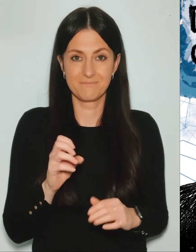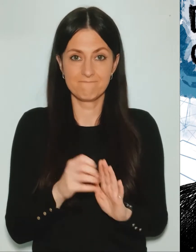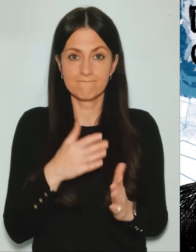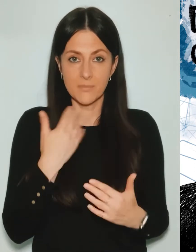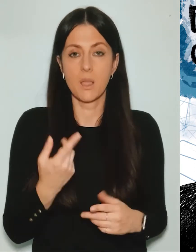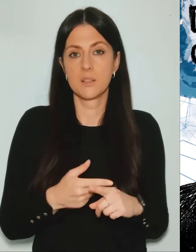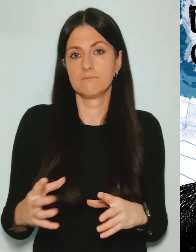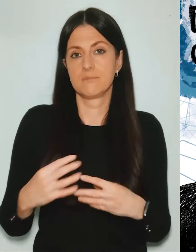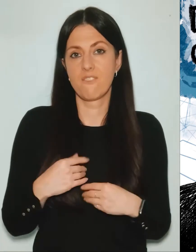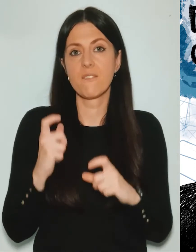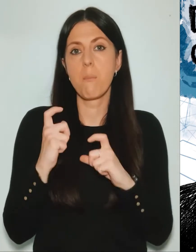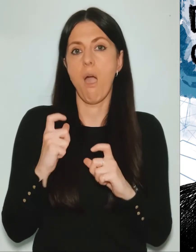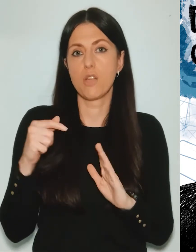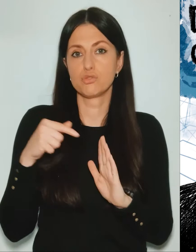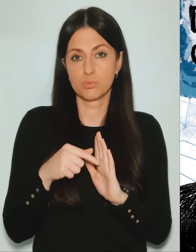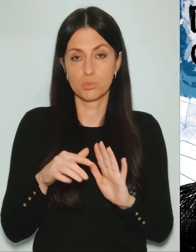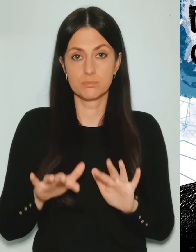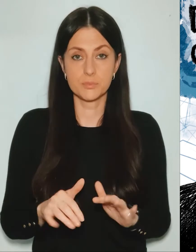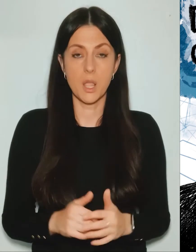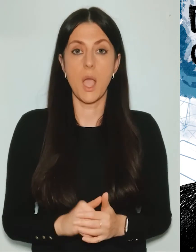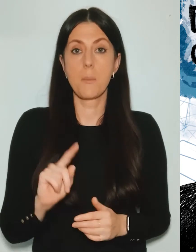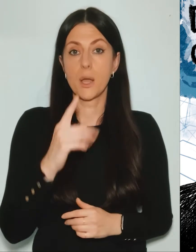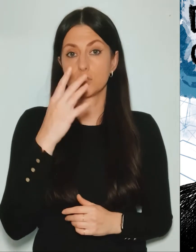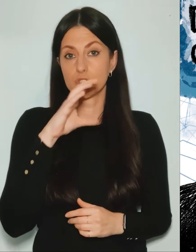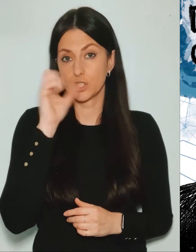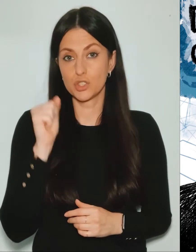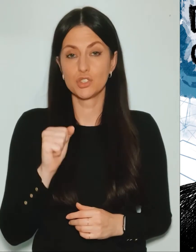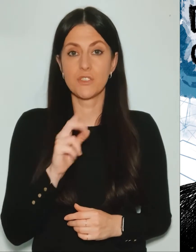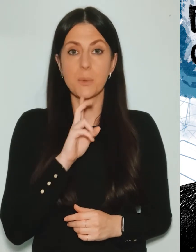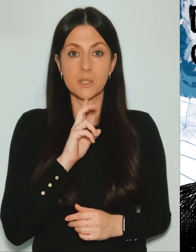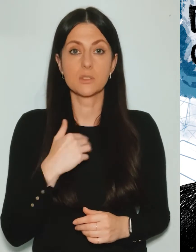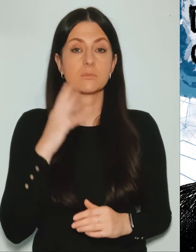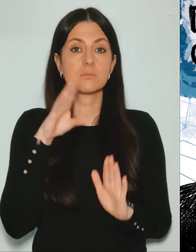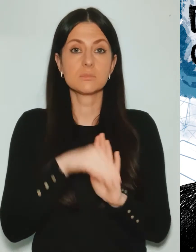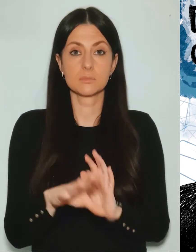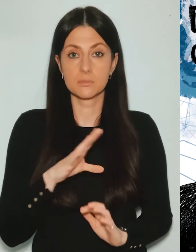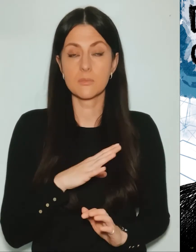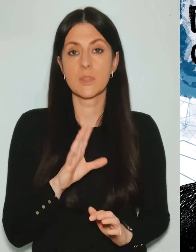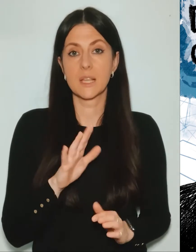The first night in Berdyansk we spent the night at the Central Market, in a bomb shelter.